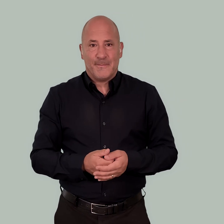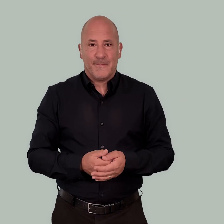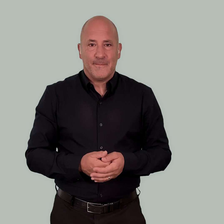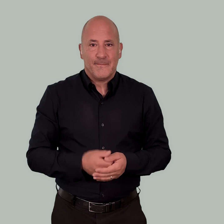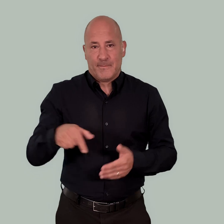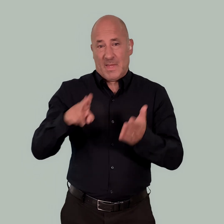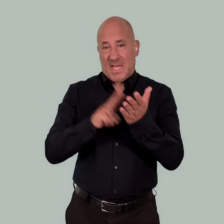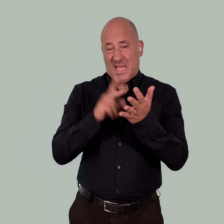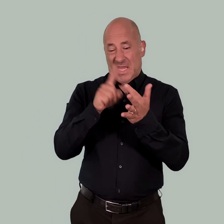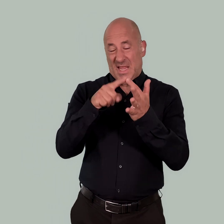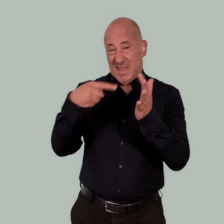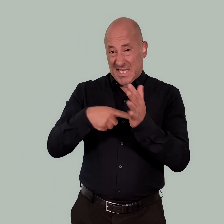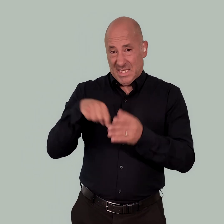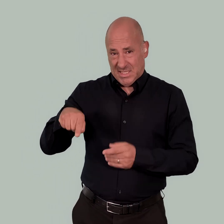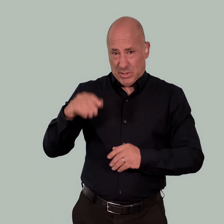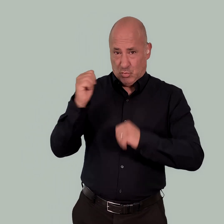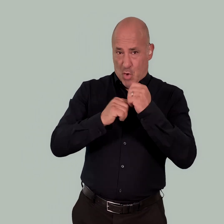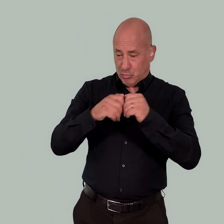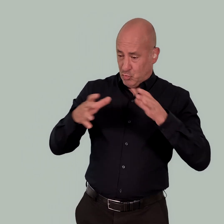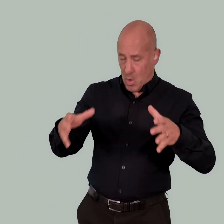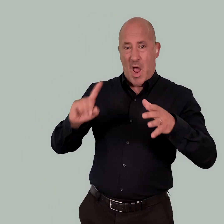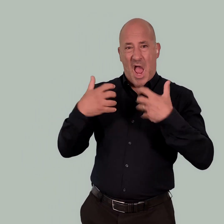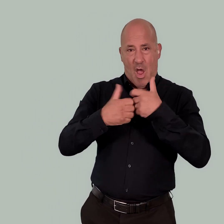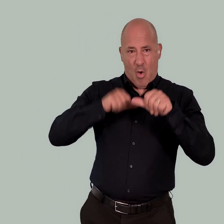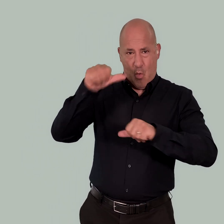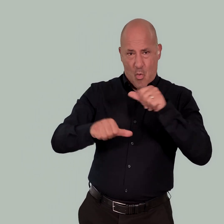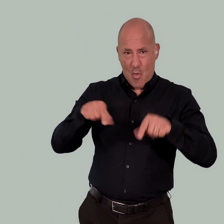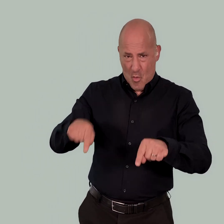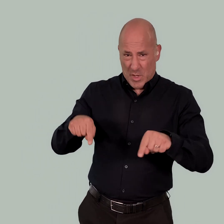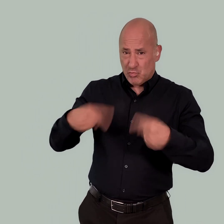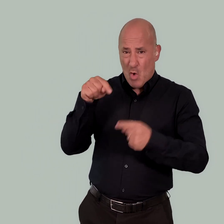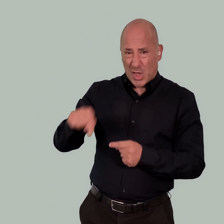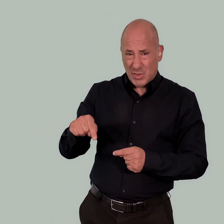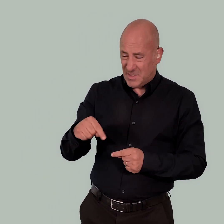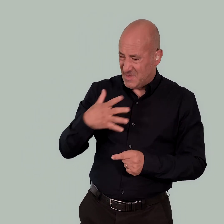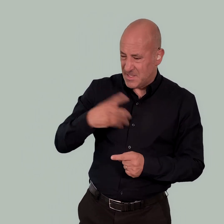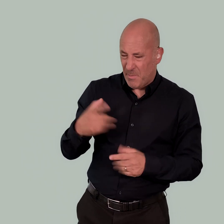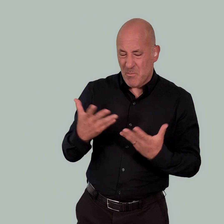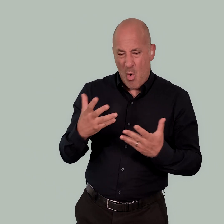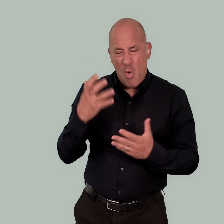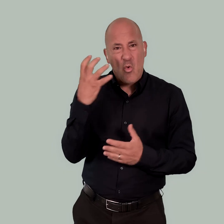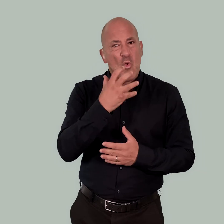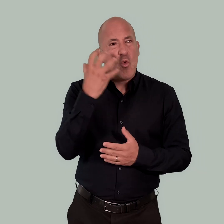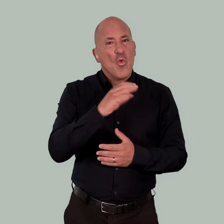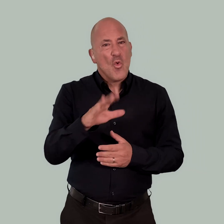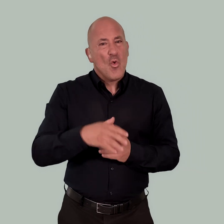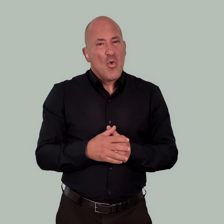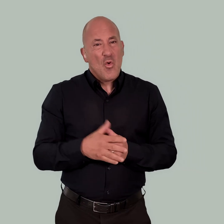672. The structural nature of the NEET challenge today calls for something more profound.